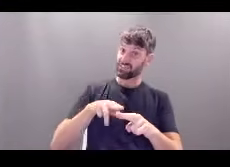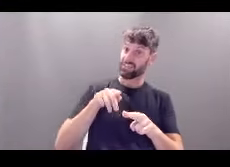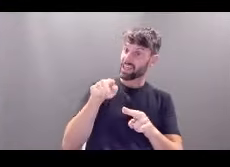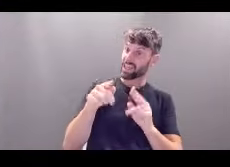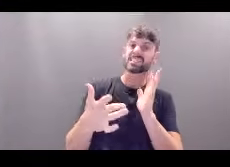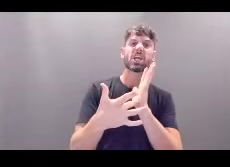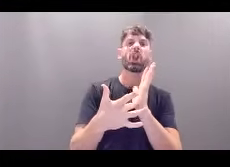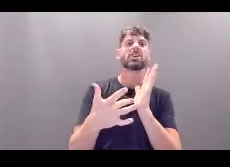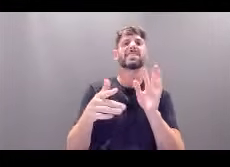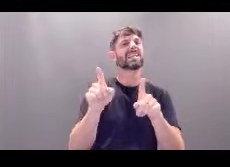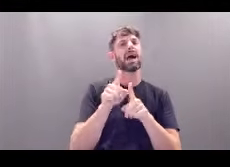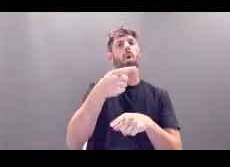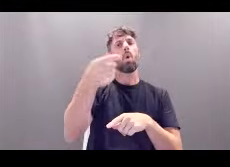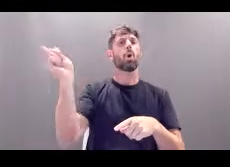for the person's disability.